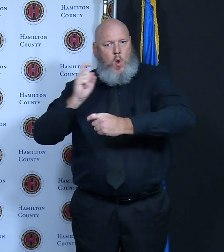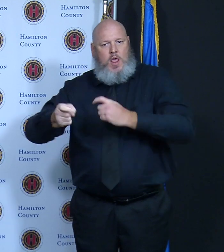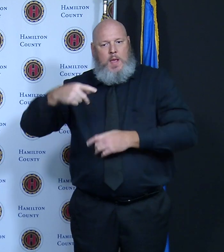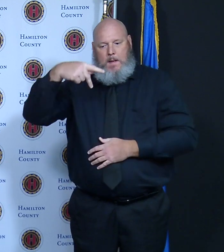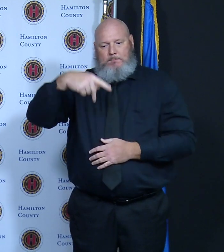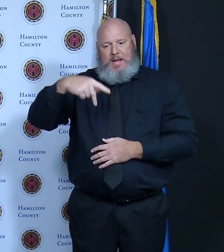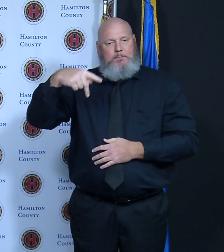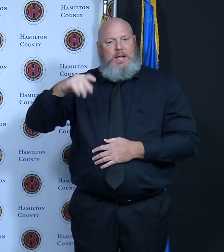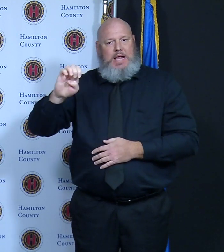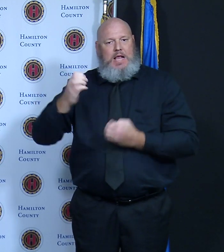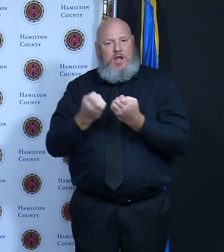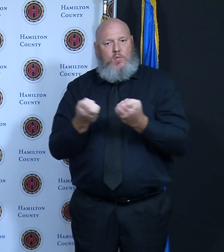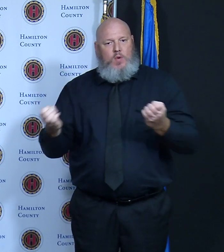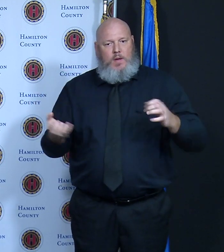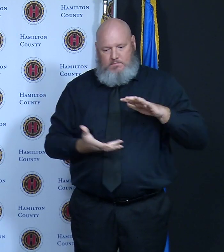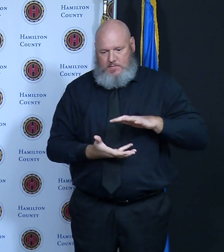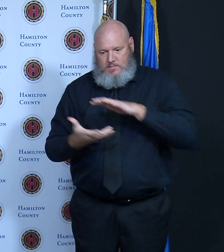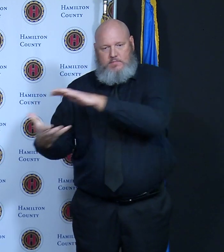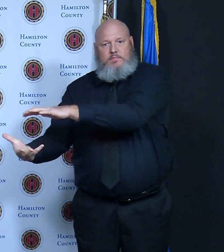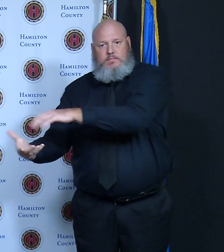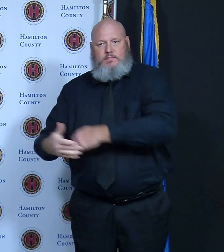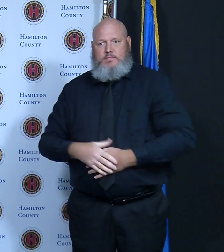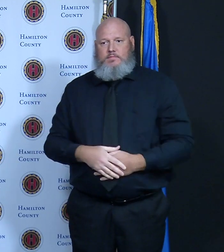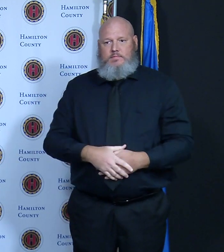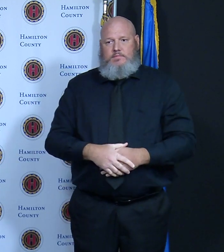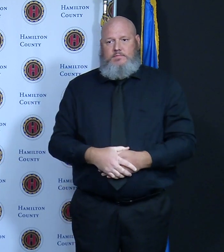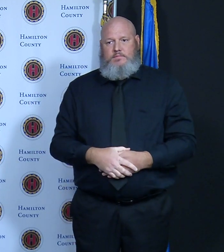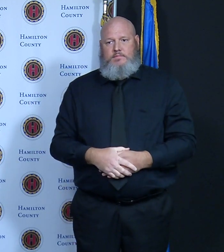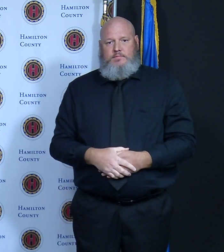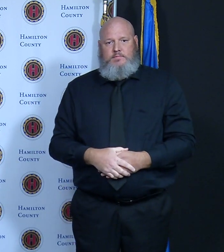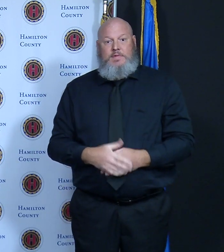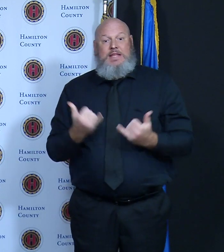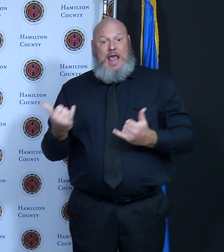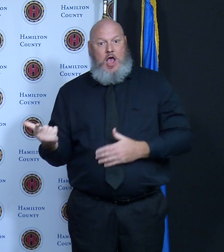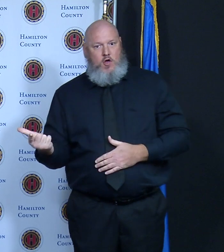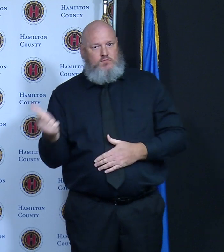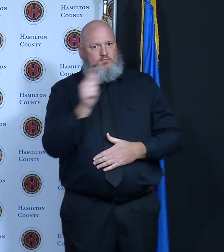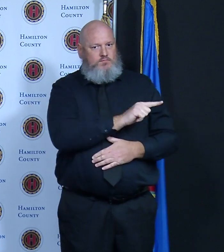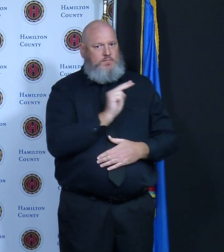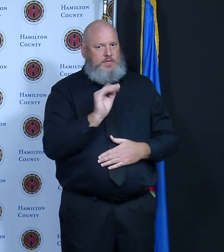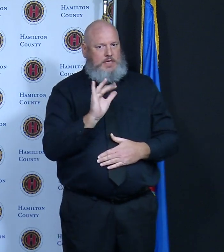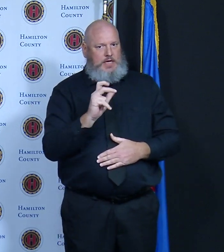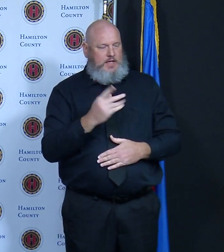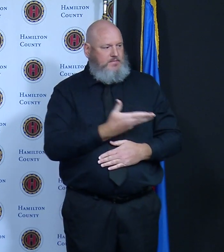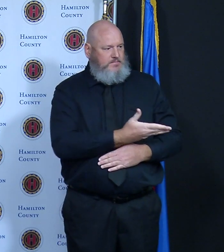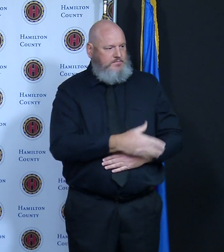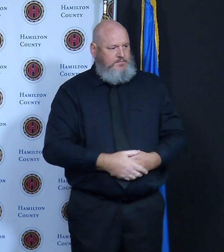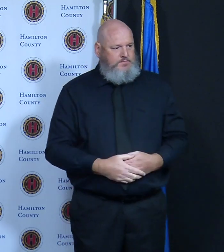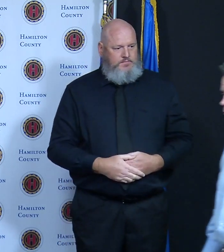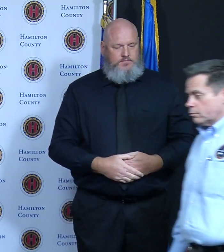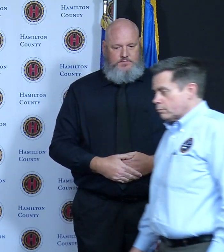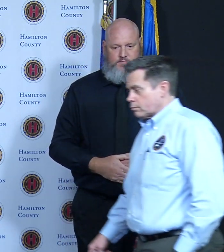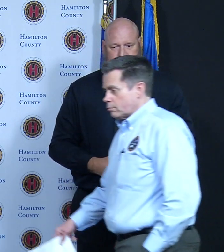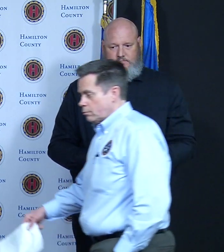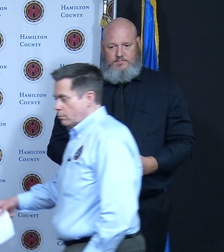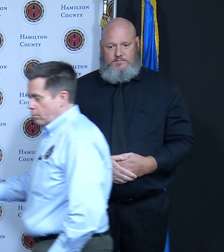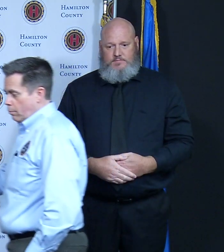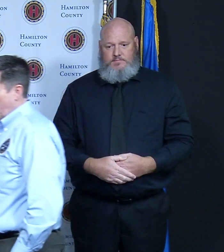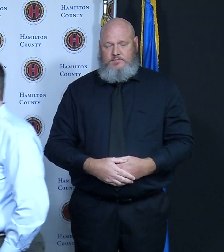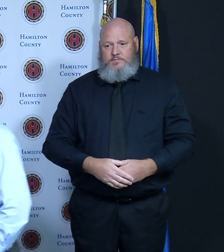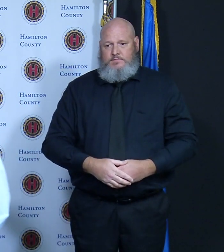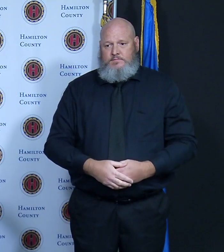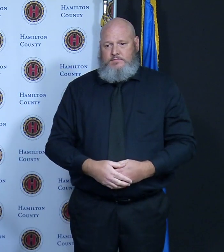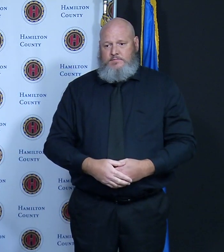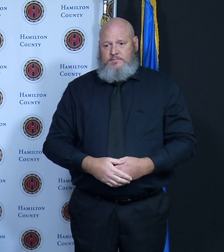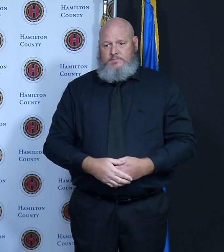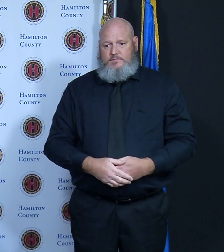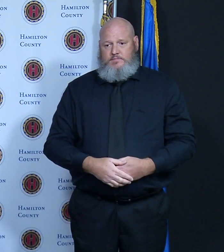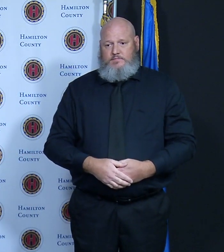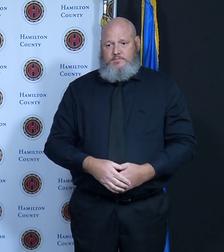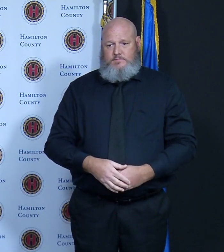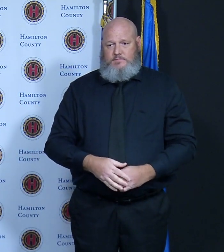he can elaborate on our efforts here in Hamilton County Thank You Commissioner